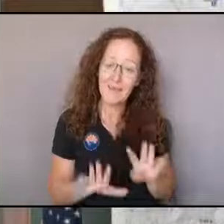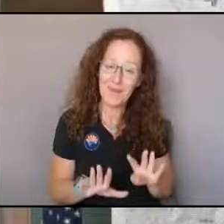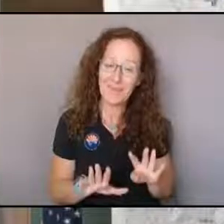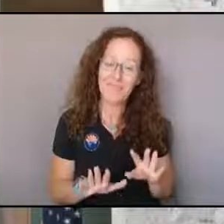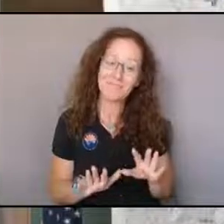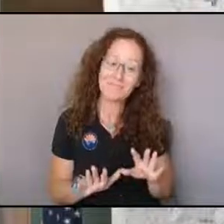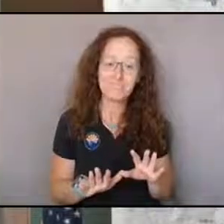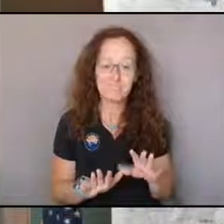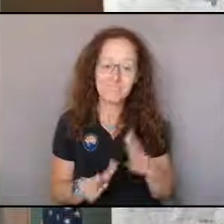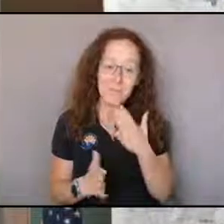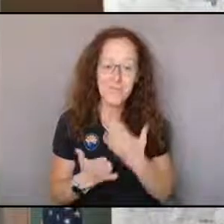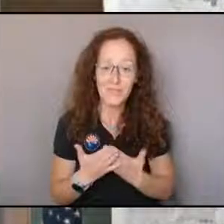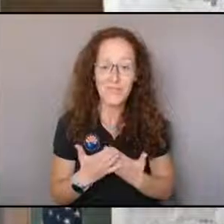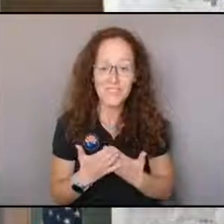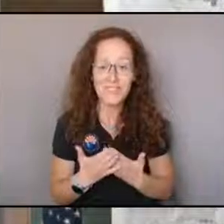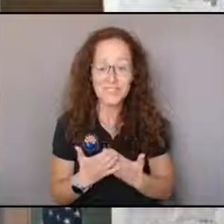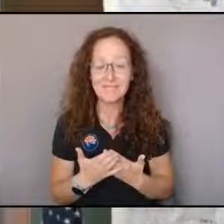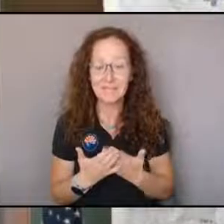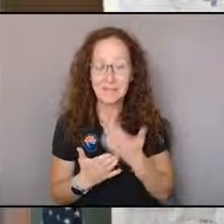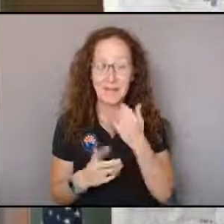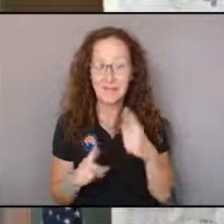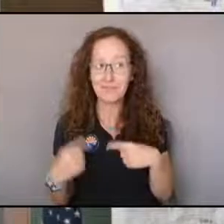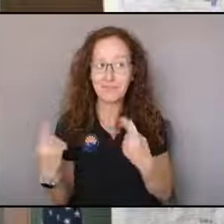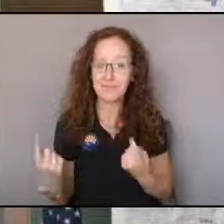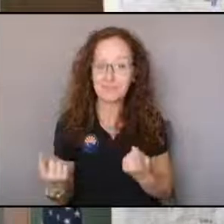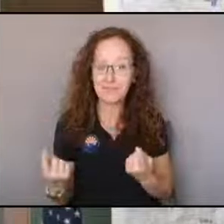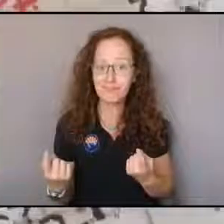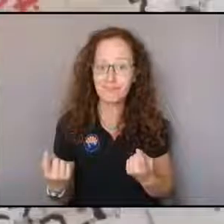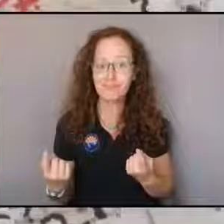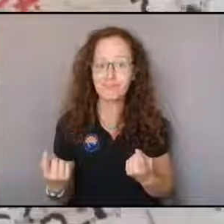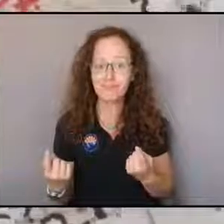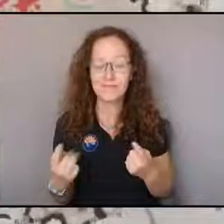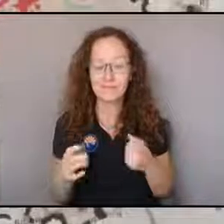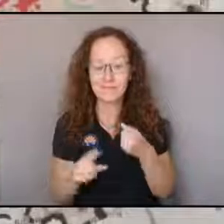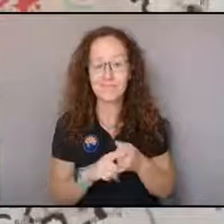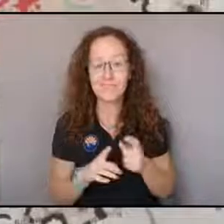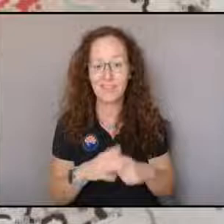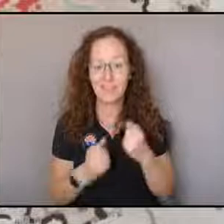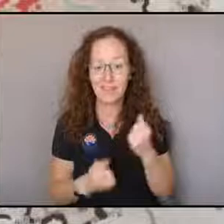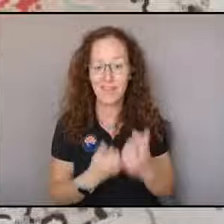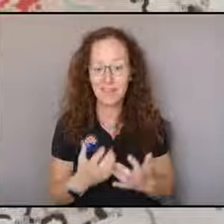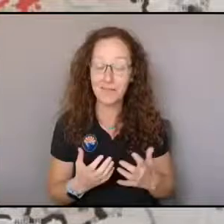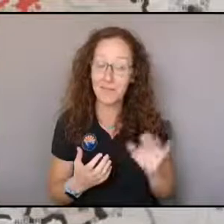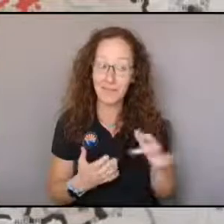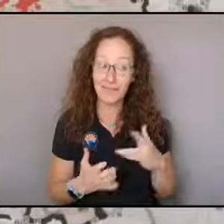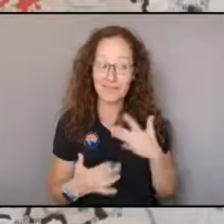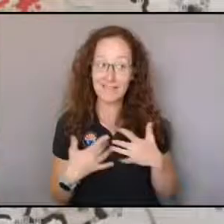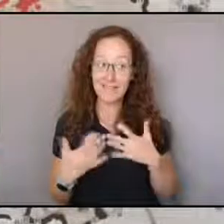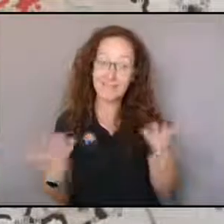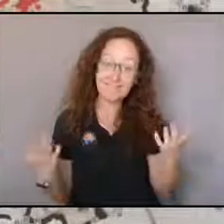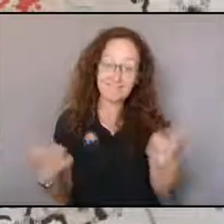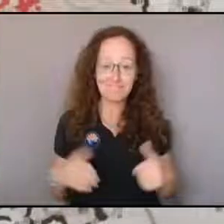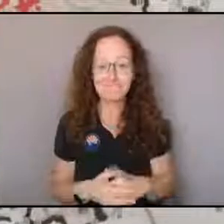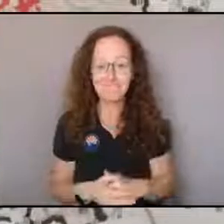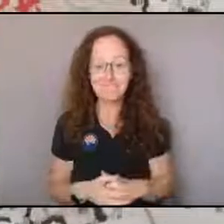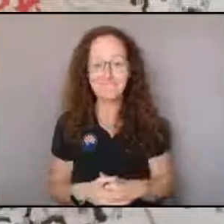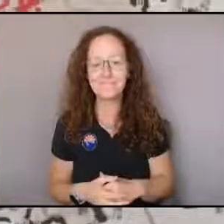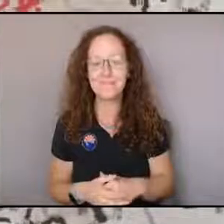ONE OF THE BETTER DAYS I HAVE SEEN SINCE OUR FIRE SEASON STARTED. SO THAT'S PRETTY EXCITING ANYWAY.